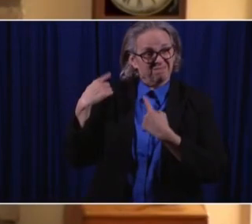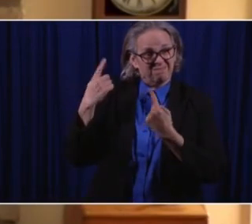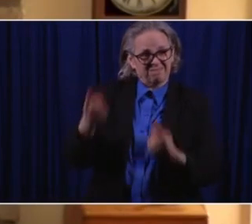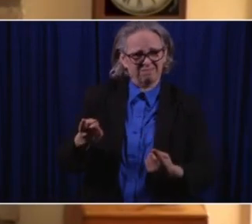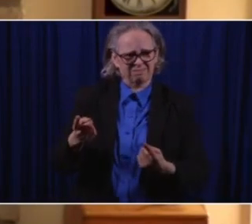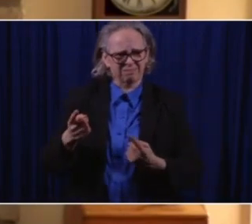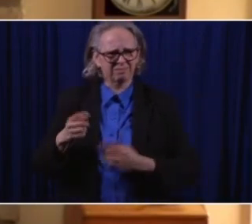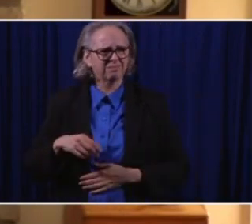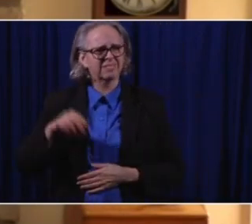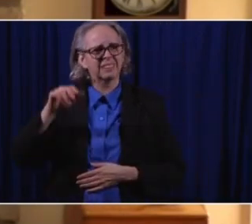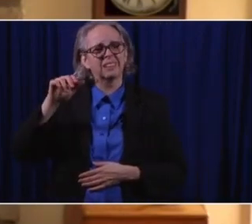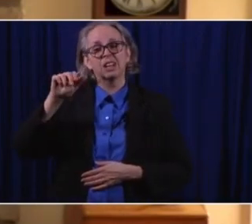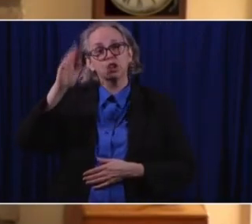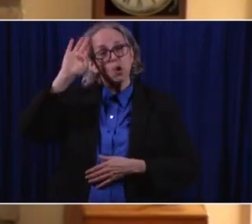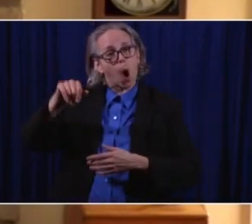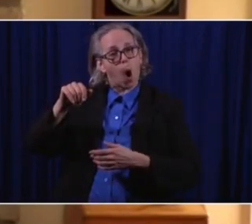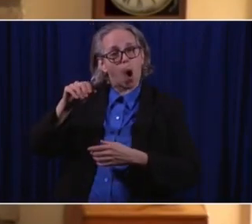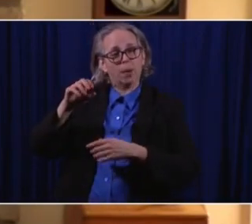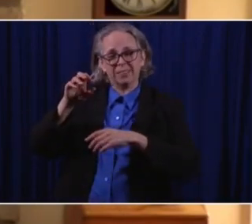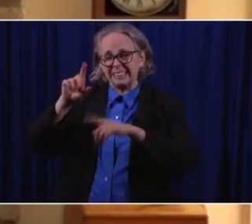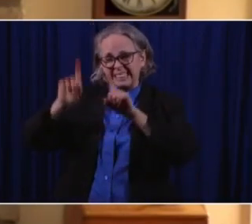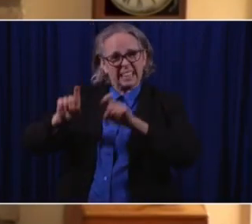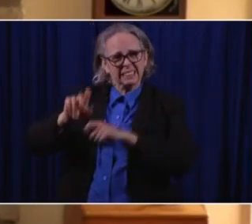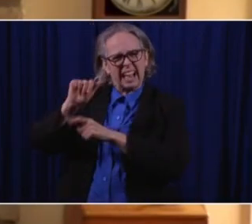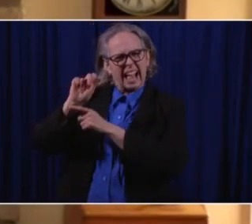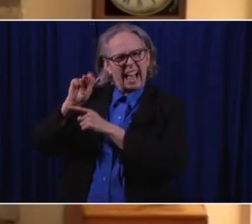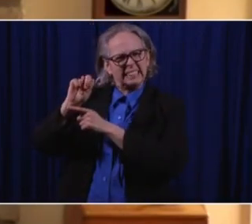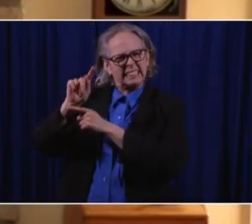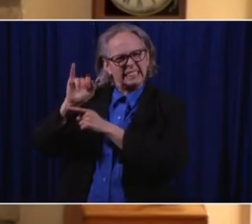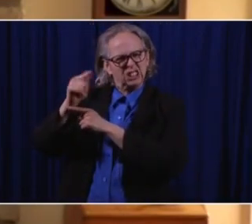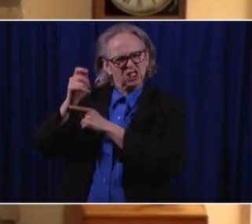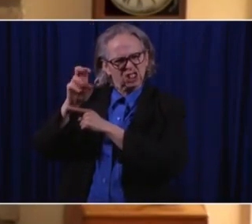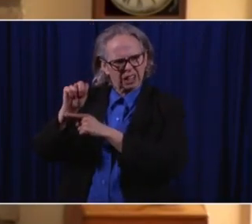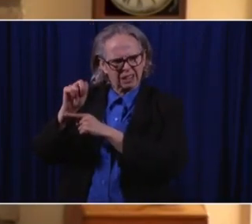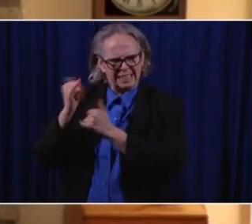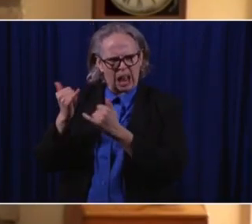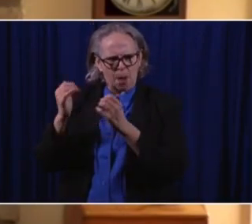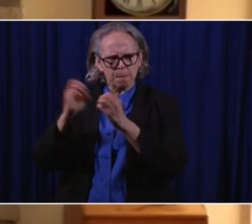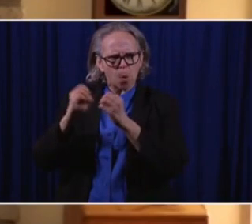this is the reported number of cases. And let me explain why we need the ash tree. We have